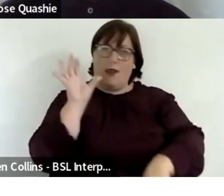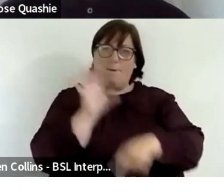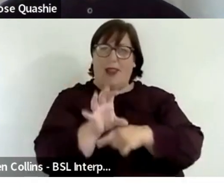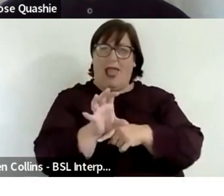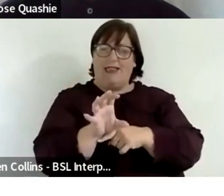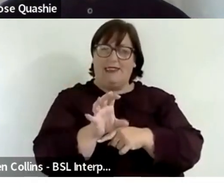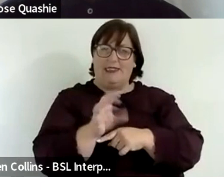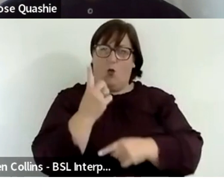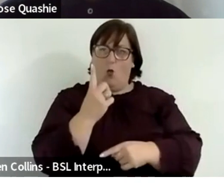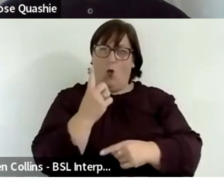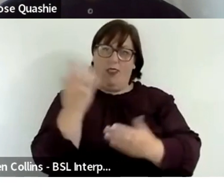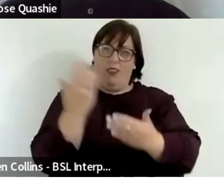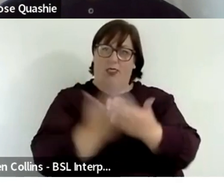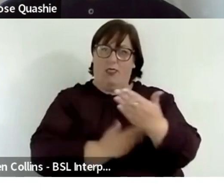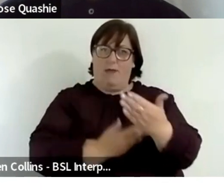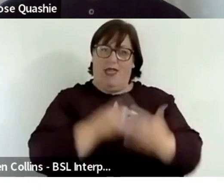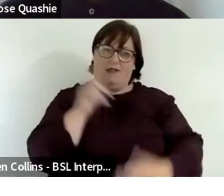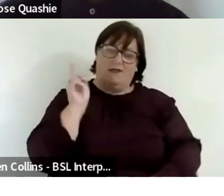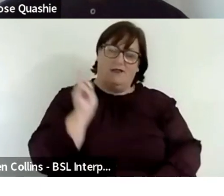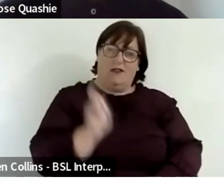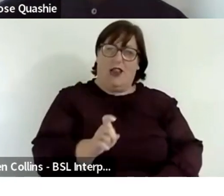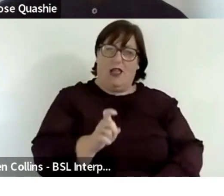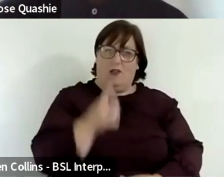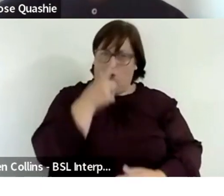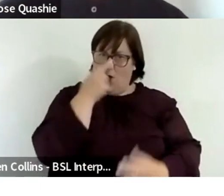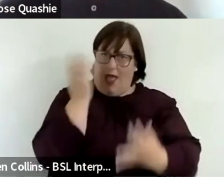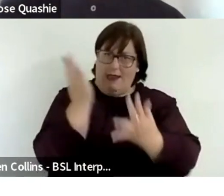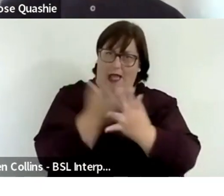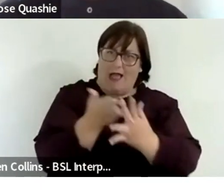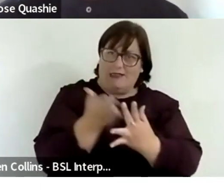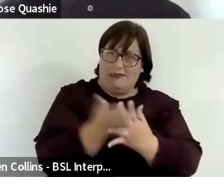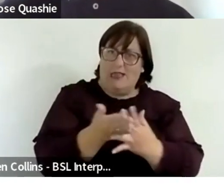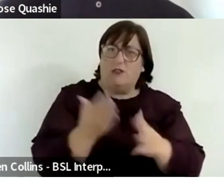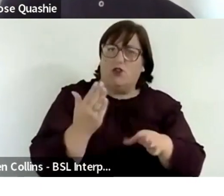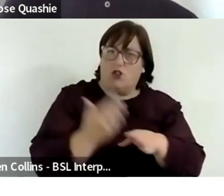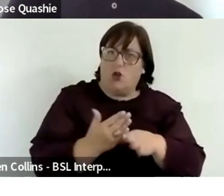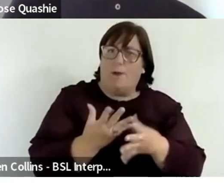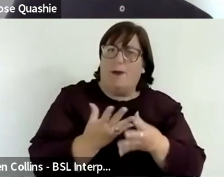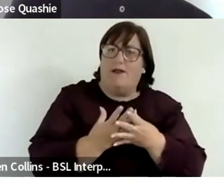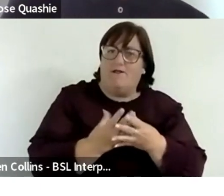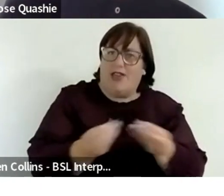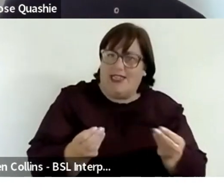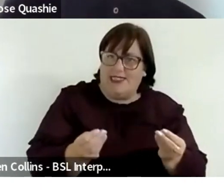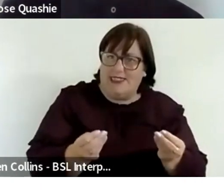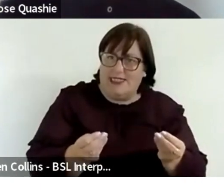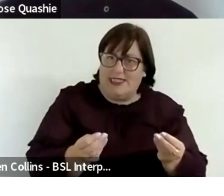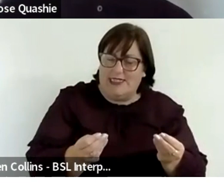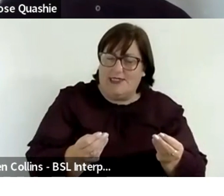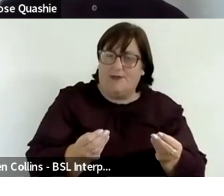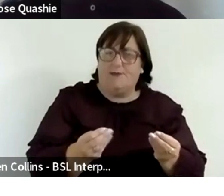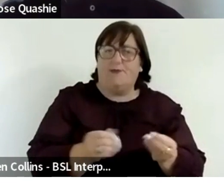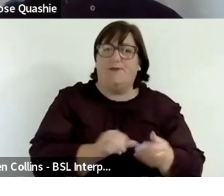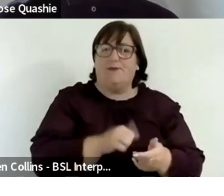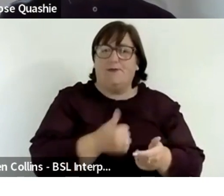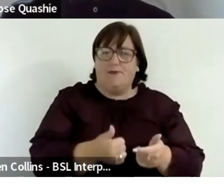opportunities are available at any one point in time. The second component of the model those back